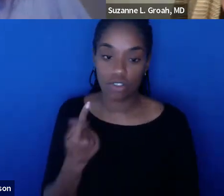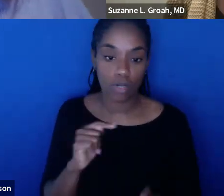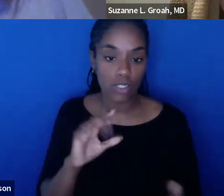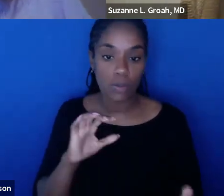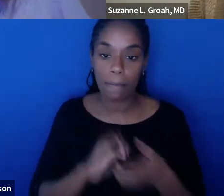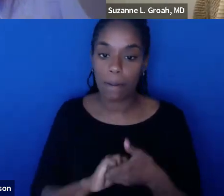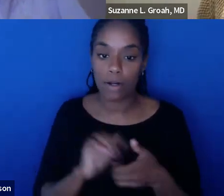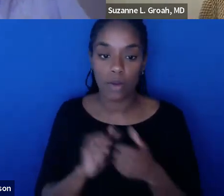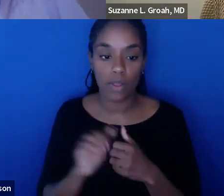because it makes me mad too.